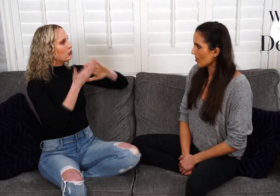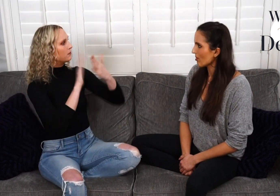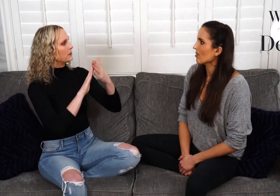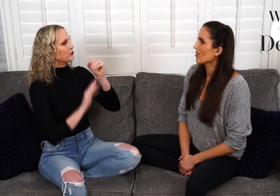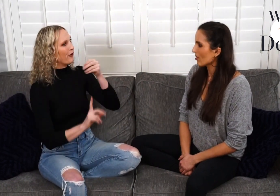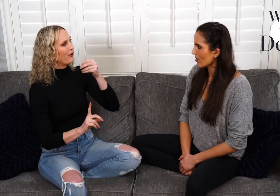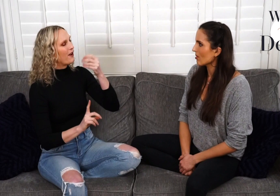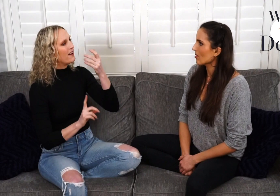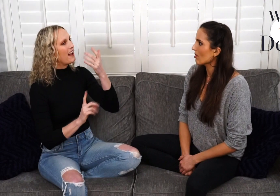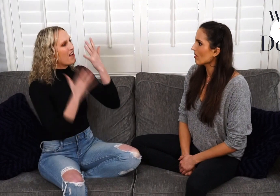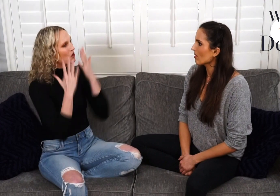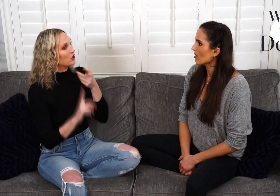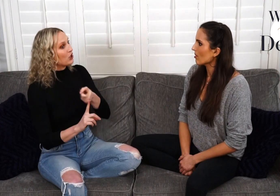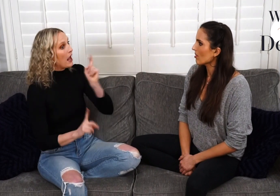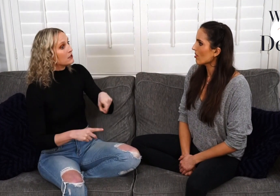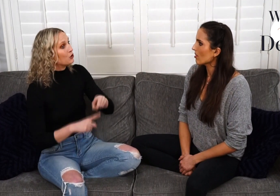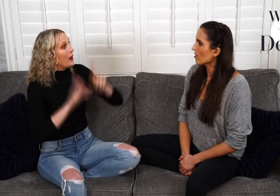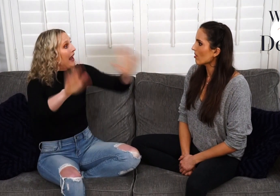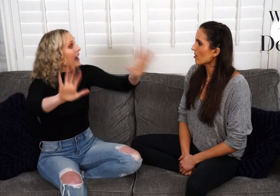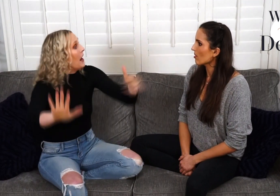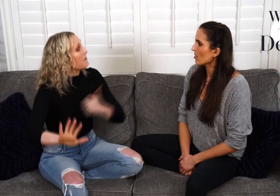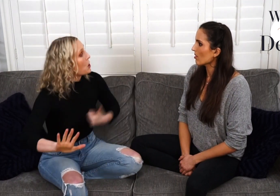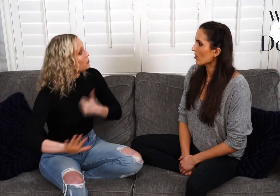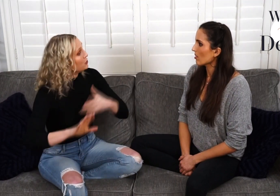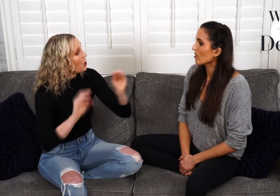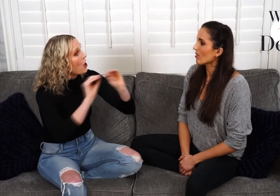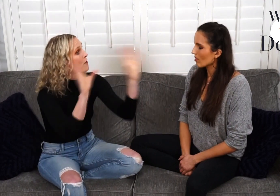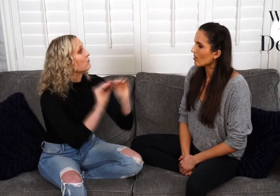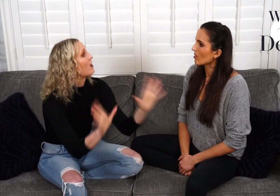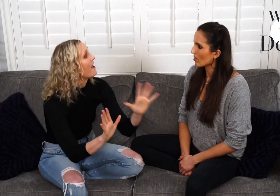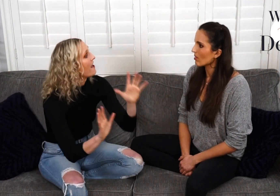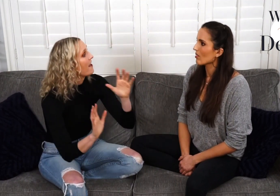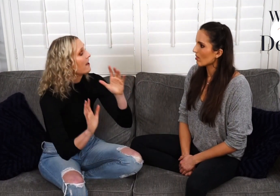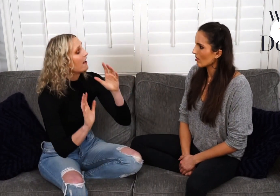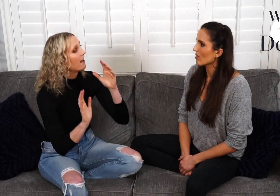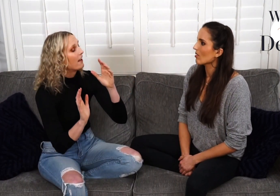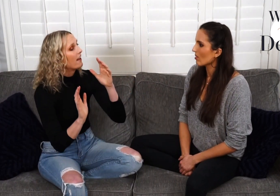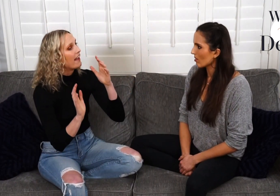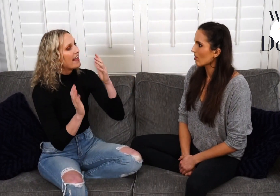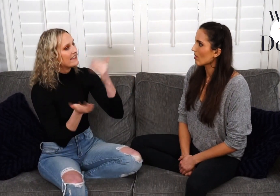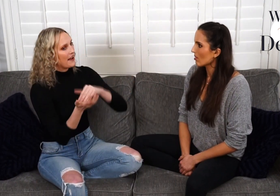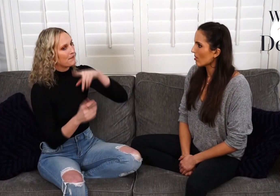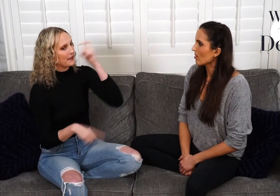greater Deaf community and they had to reach back out and apologize and clarify because